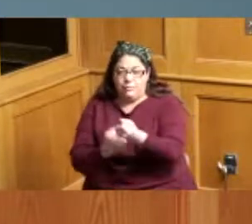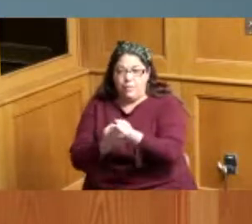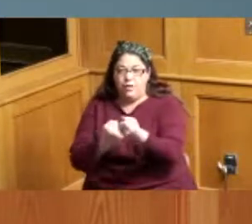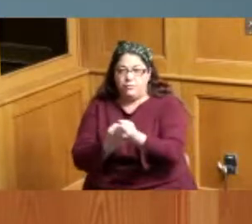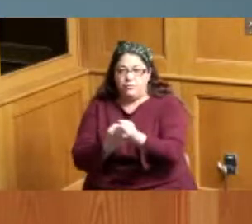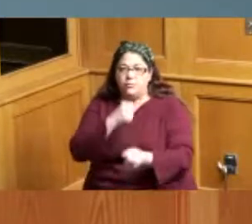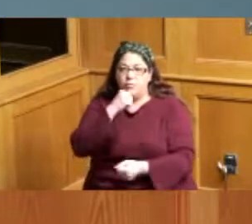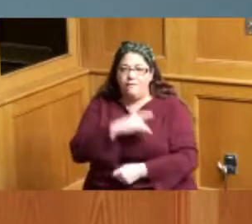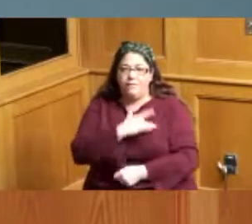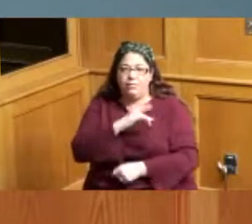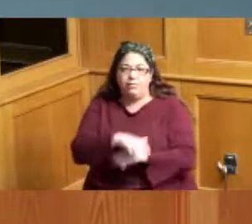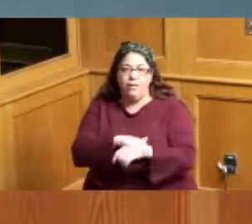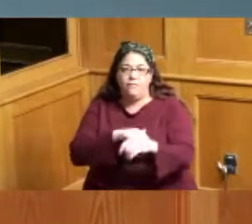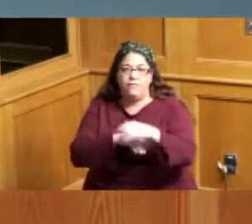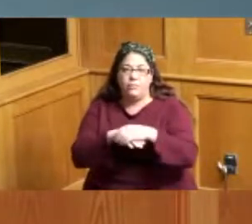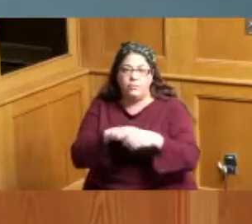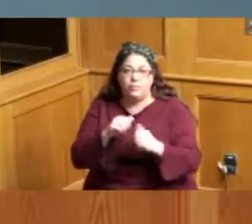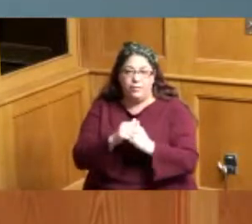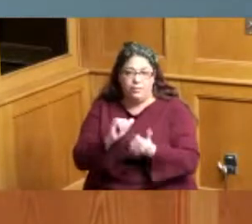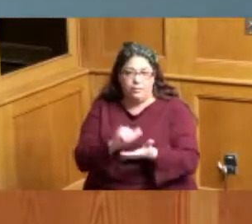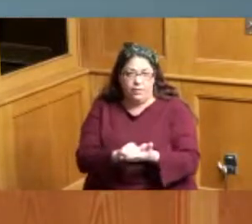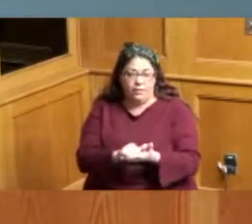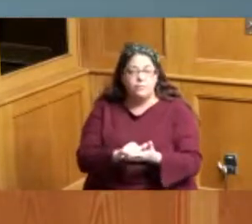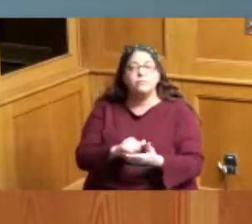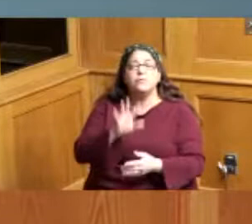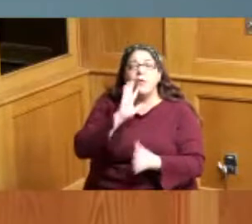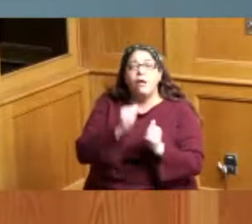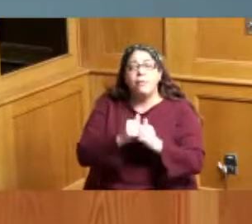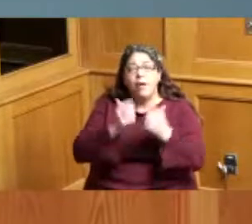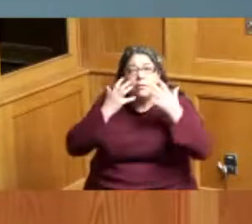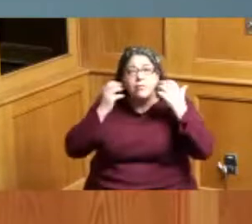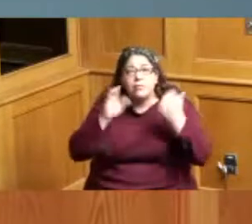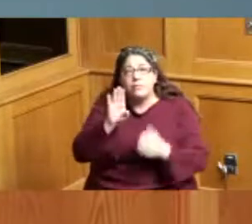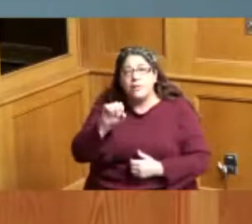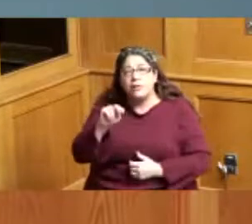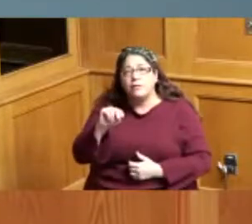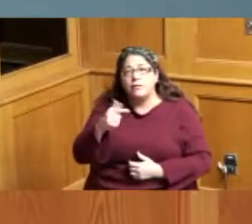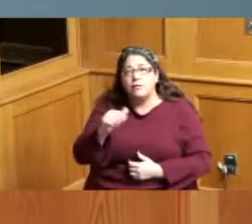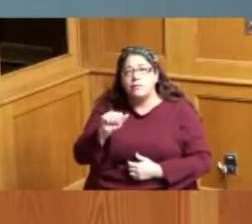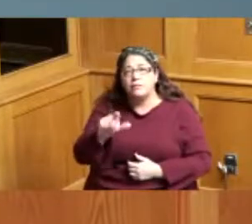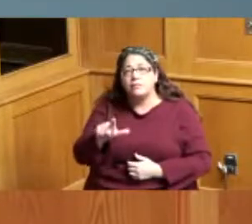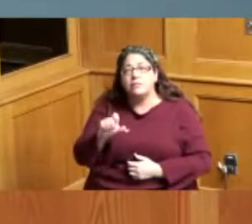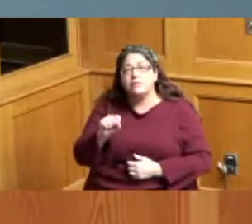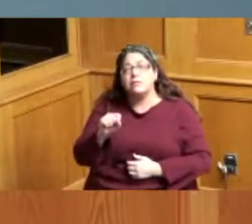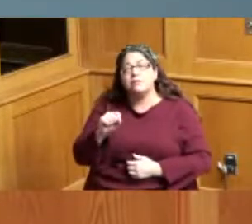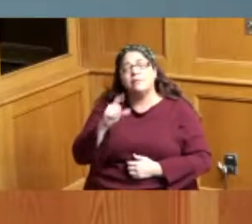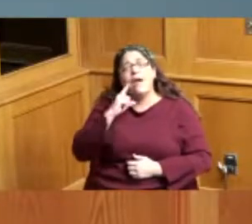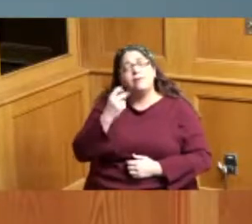comfortable doing that I know as we talked about the Bengals statement came out on wlwt news